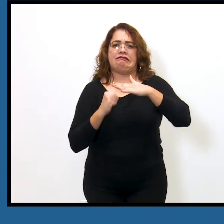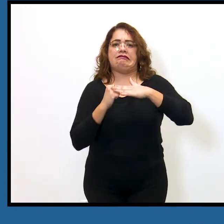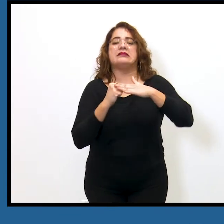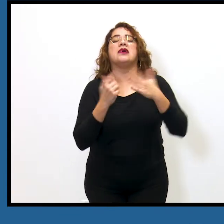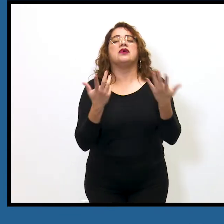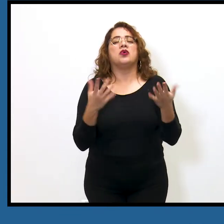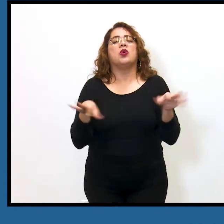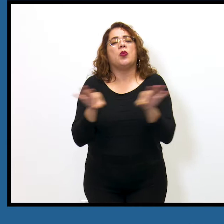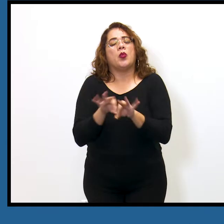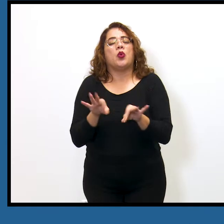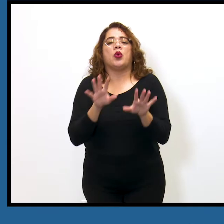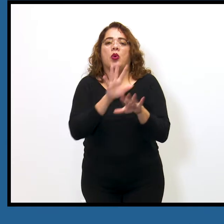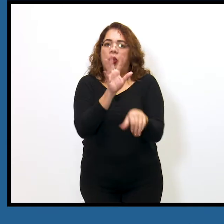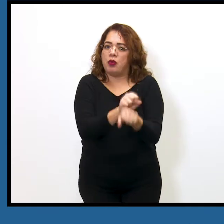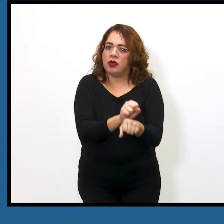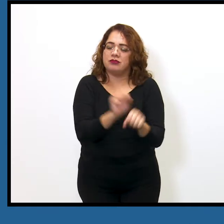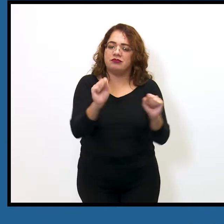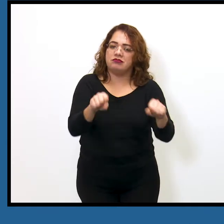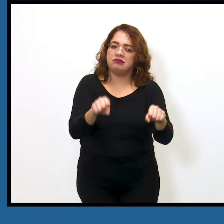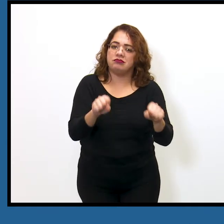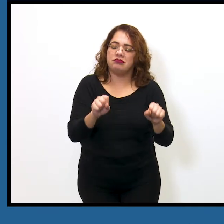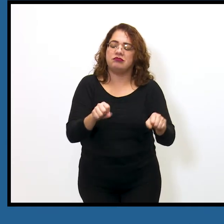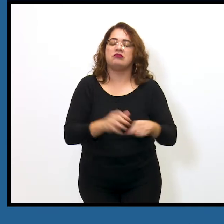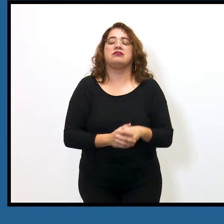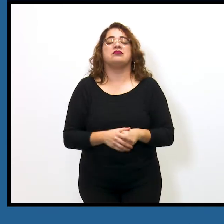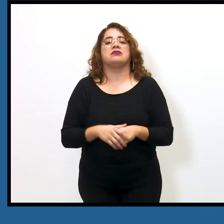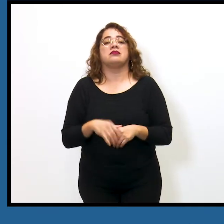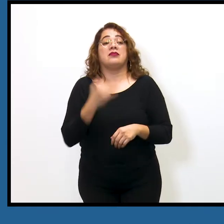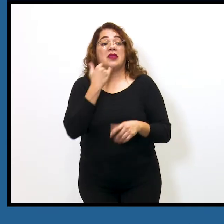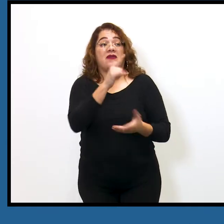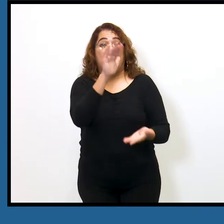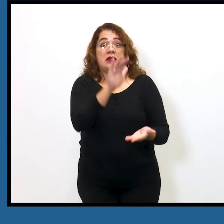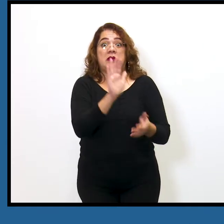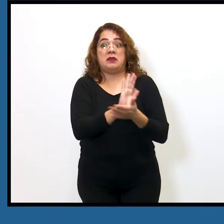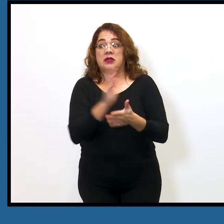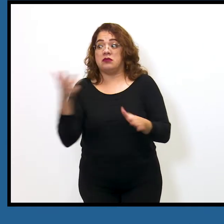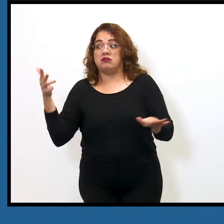have appointments are able to get through quickly. Tests can be scheduled online or